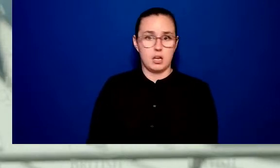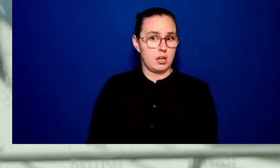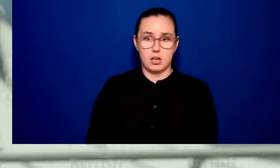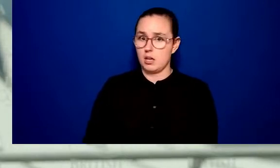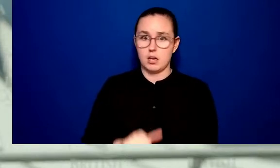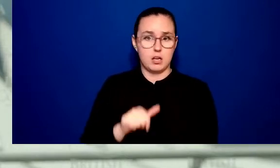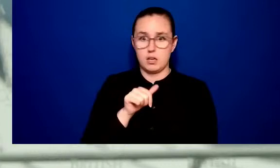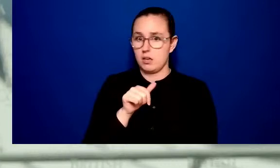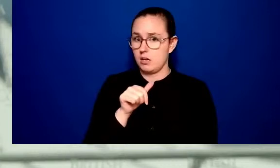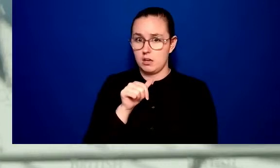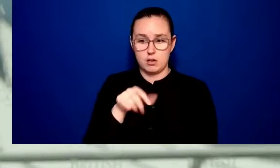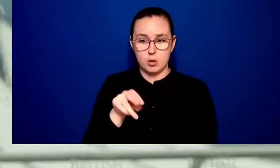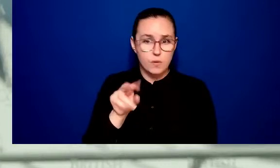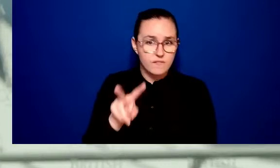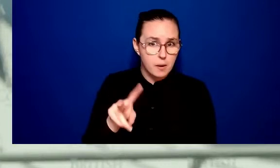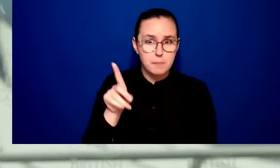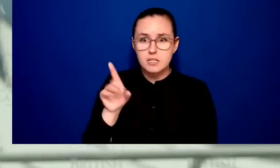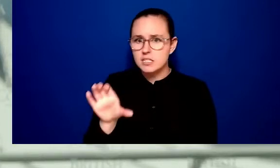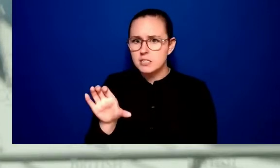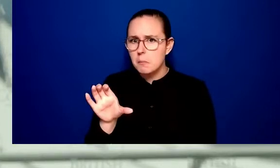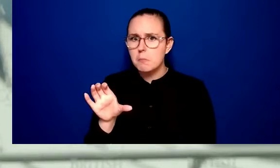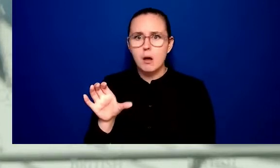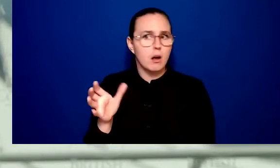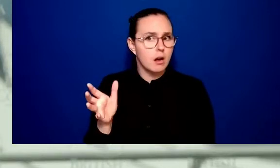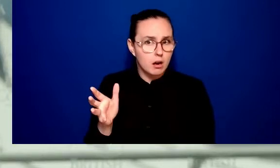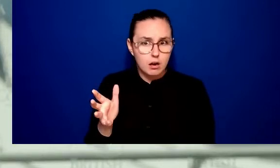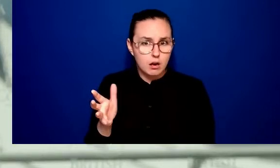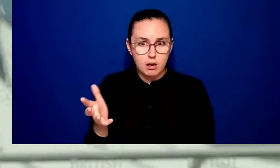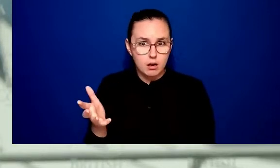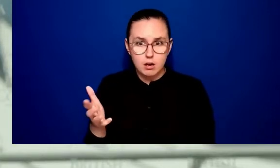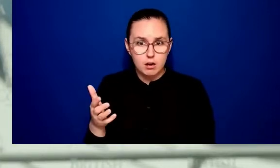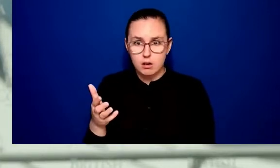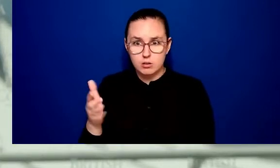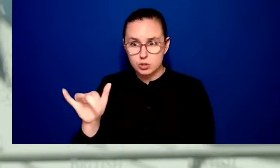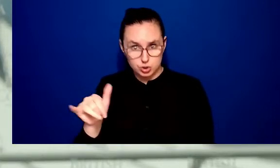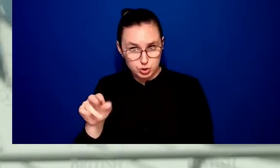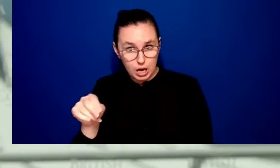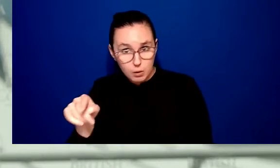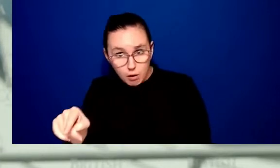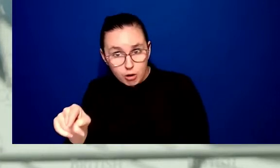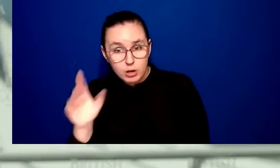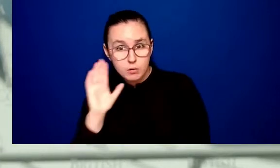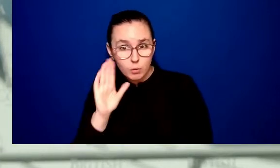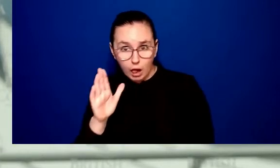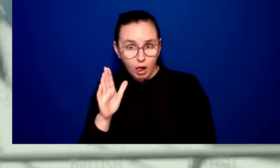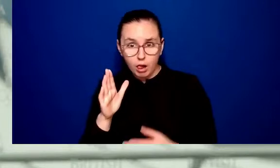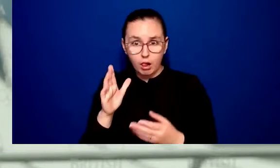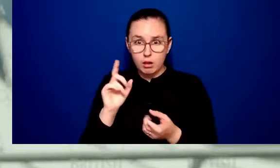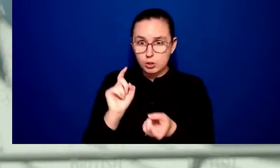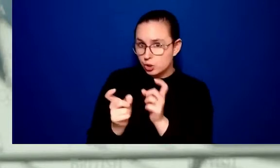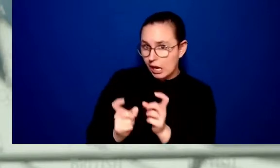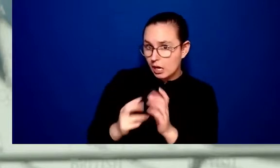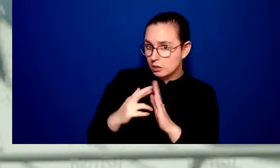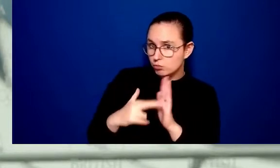our fall? Look like we still looking at January is the kind of date when you revisit the things you put in place in late